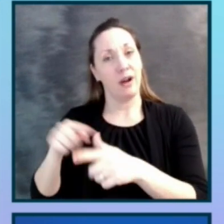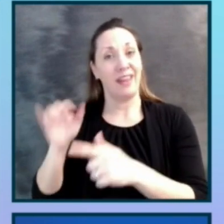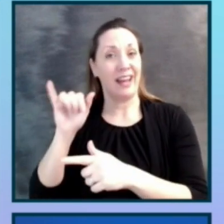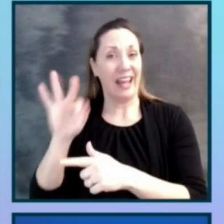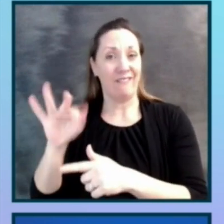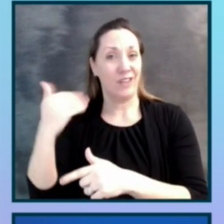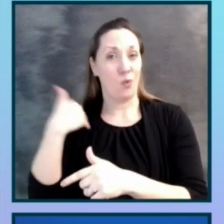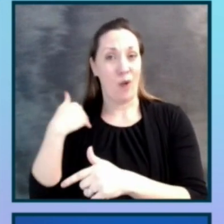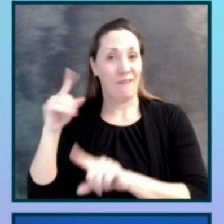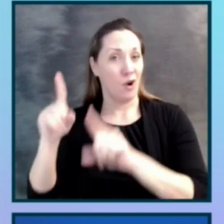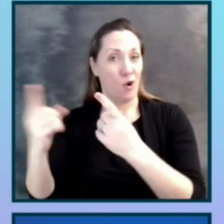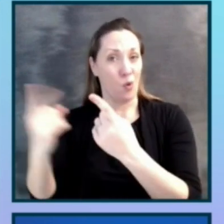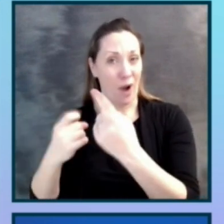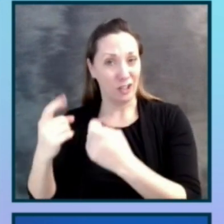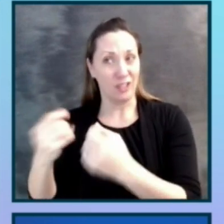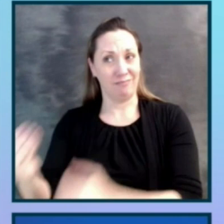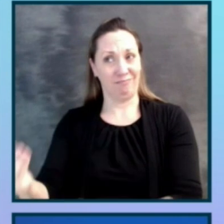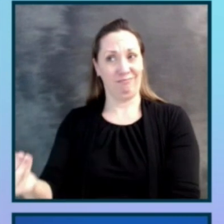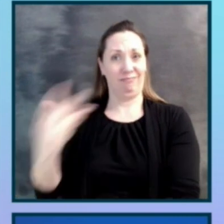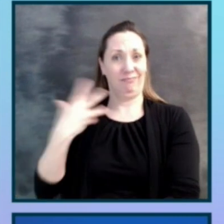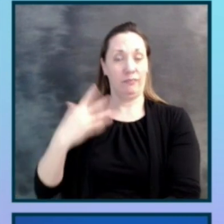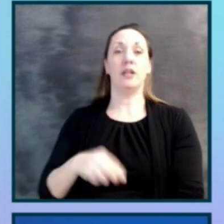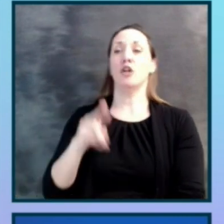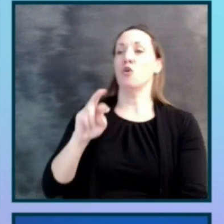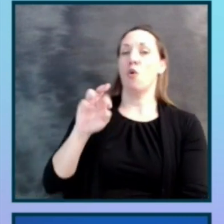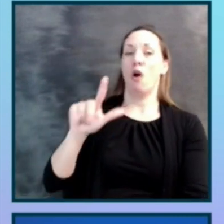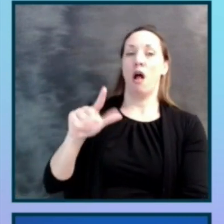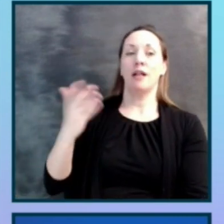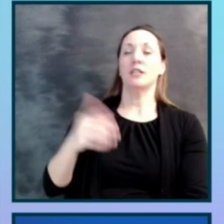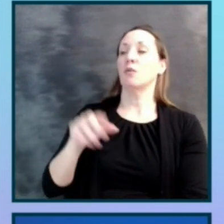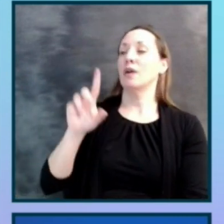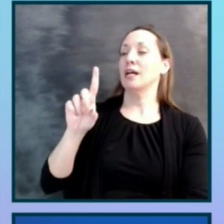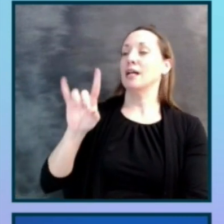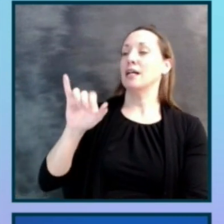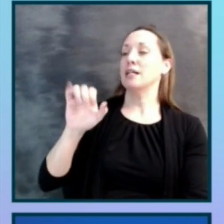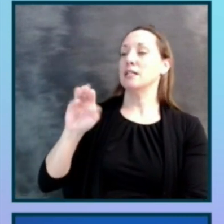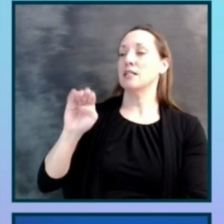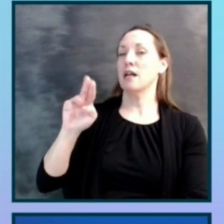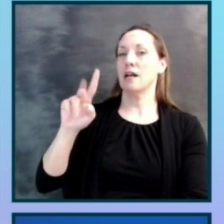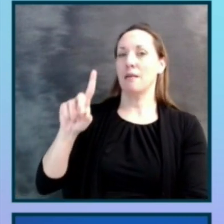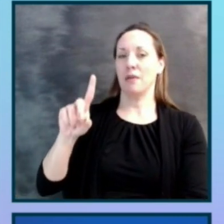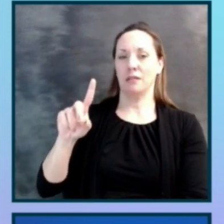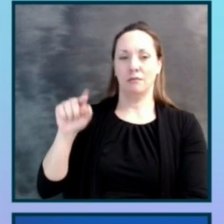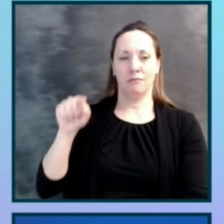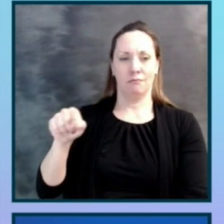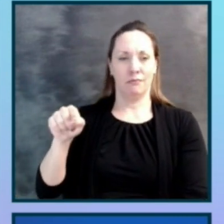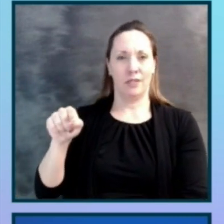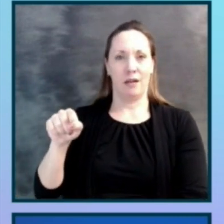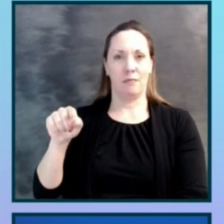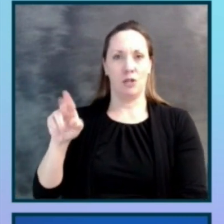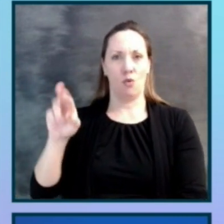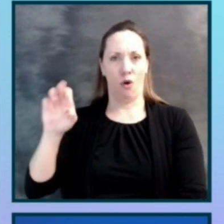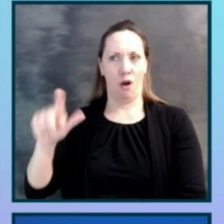And the URL for that, by the way, is diamond.la/soar But essentially we tested the top free